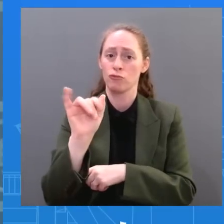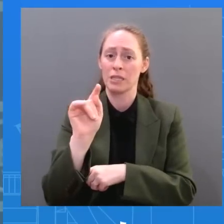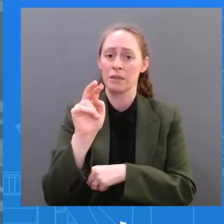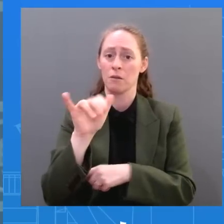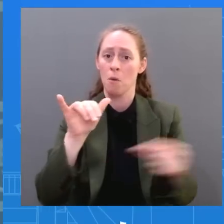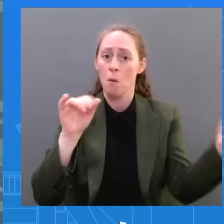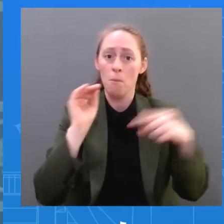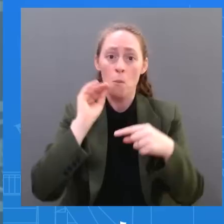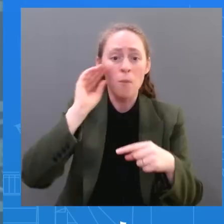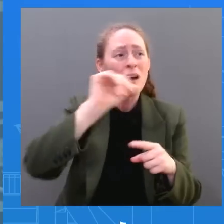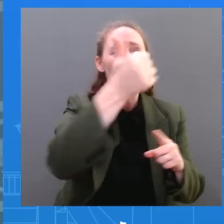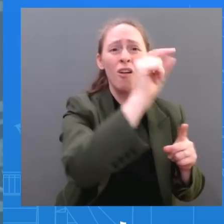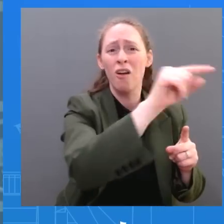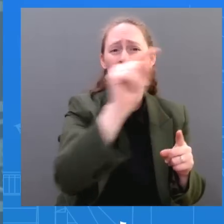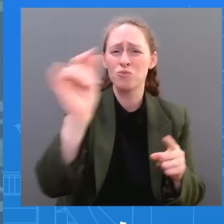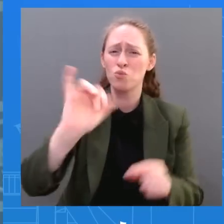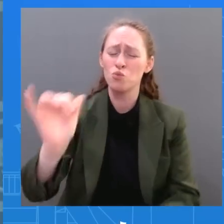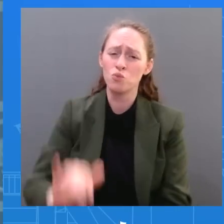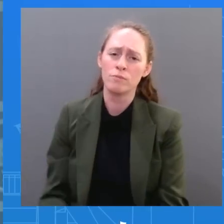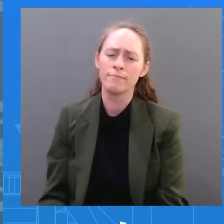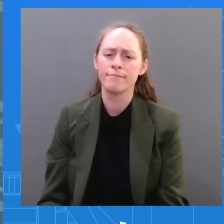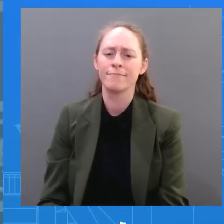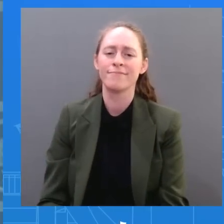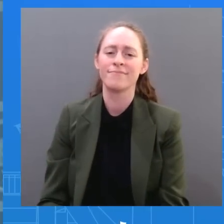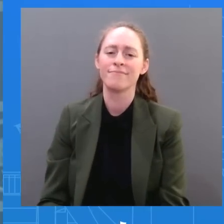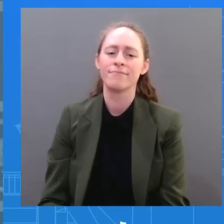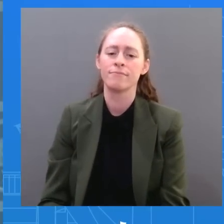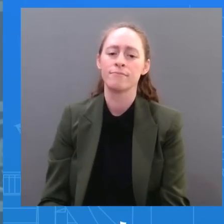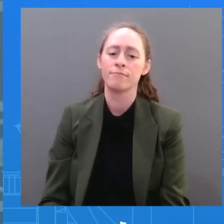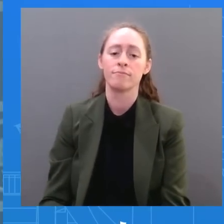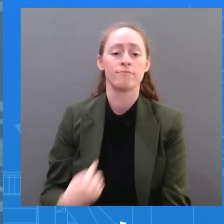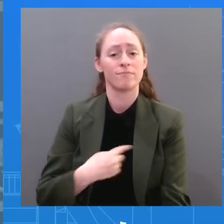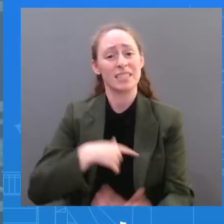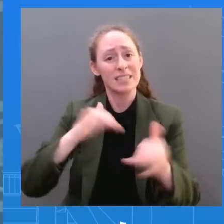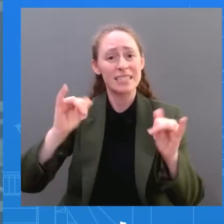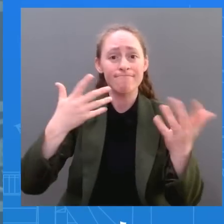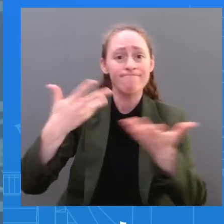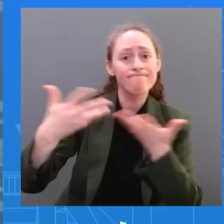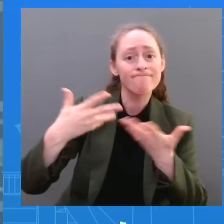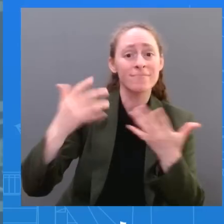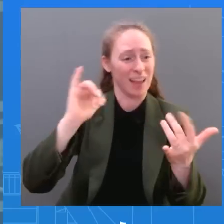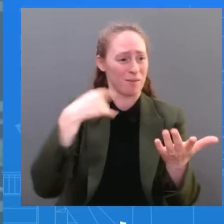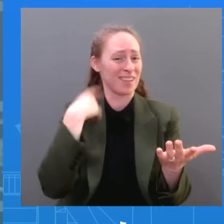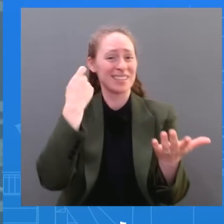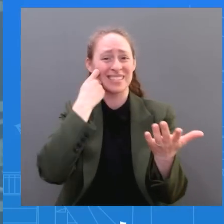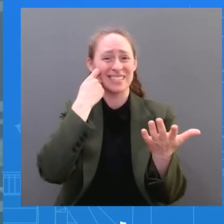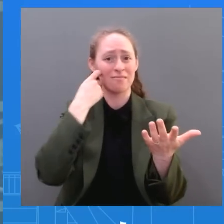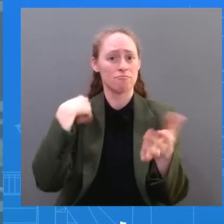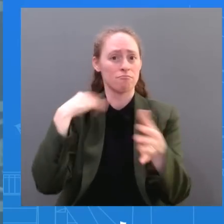Secretary Blinken; the Special Envoy, as I just listed out; and also Jake Sullivan, our National Security Advisor.